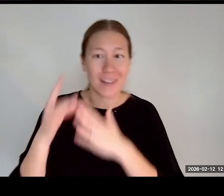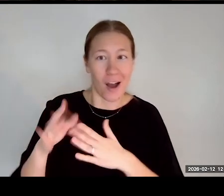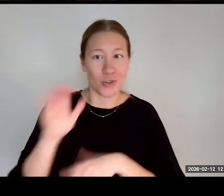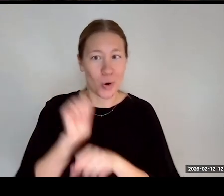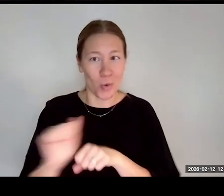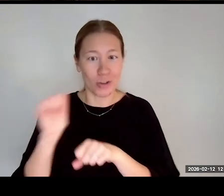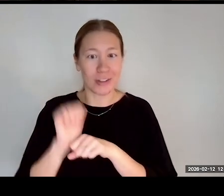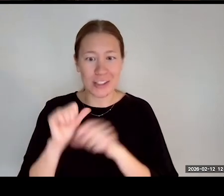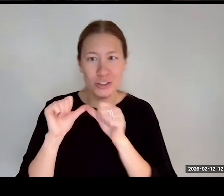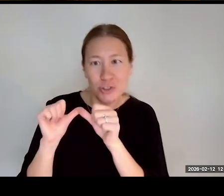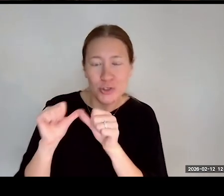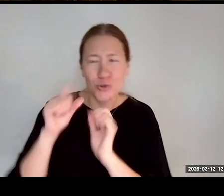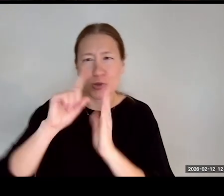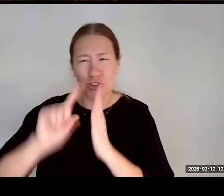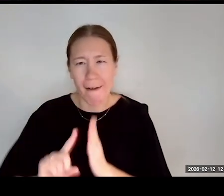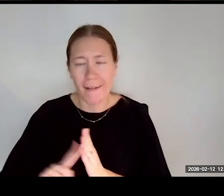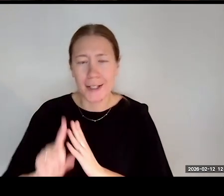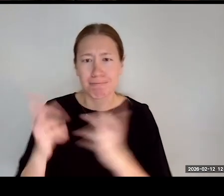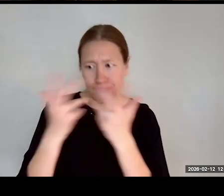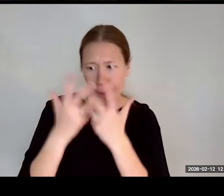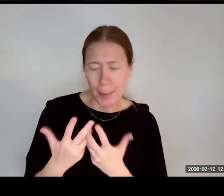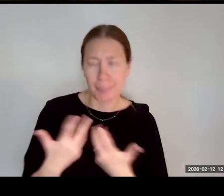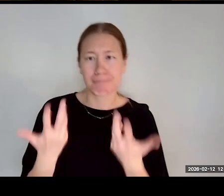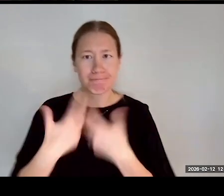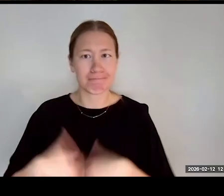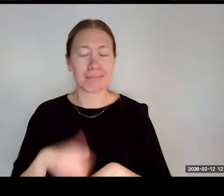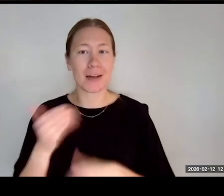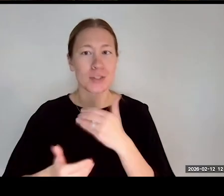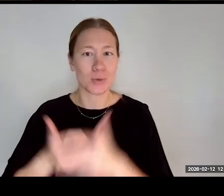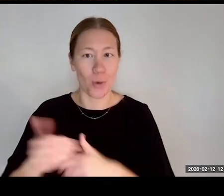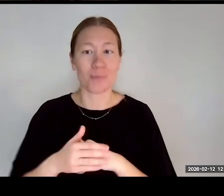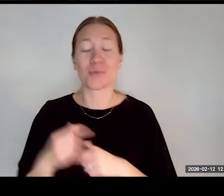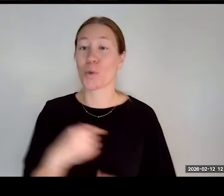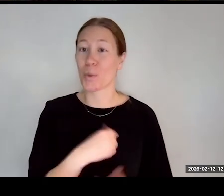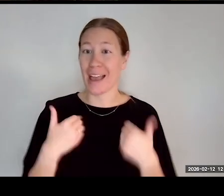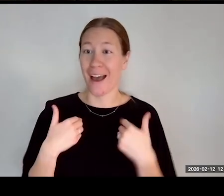So we do have a document accessibility checklist that you can access through the link on this slide